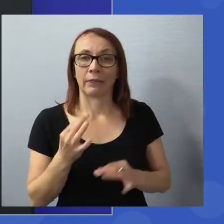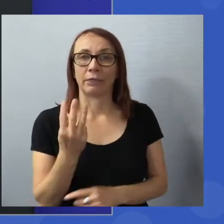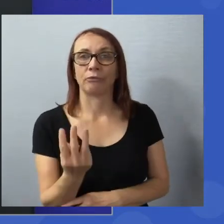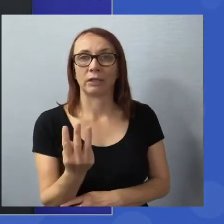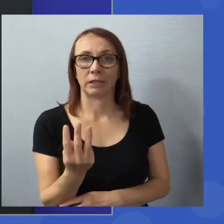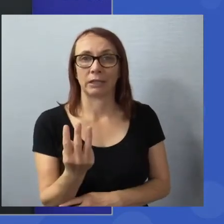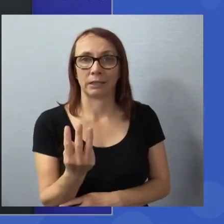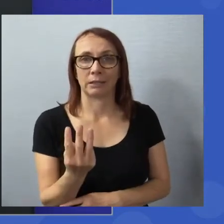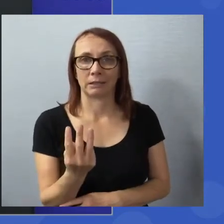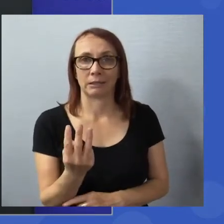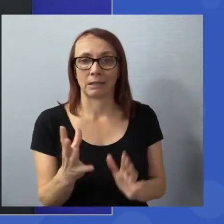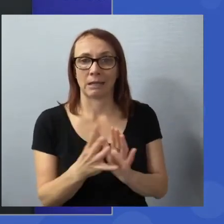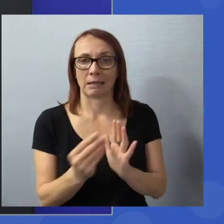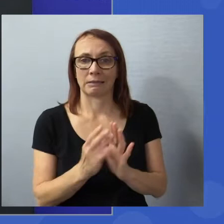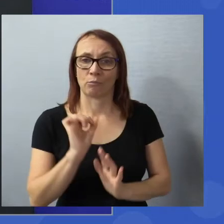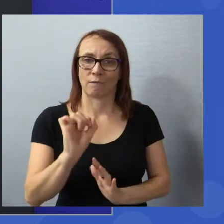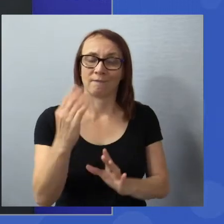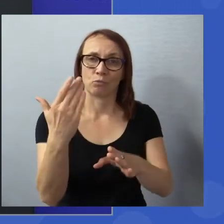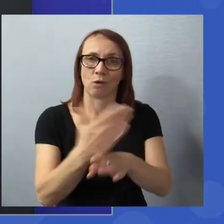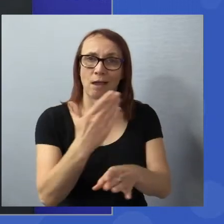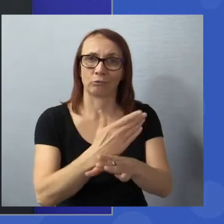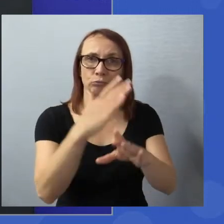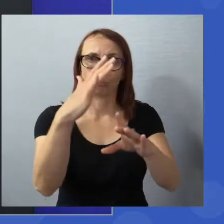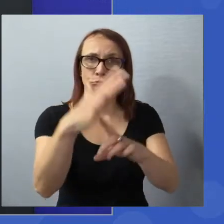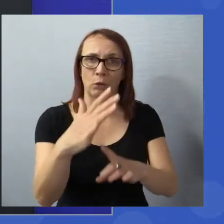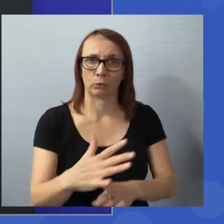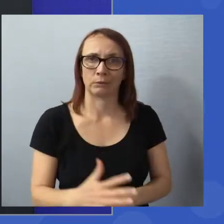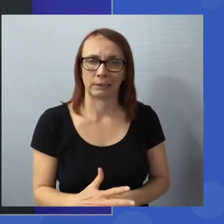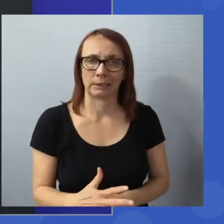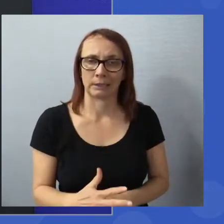actions that are that have come out they'll hopefully help us to understand